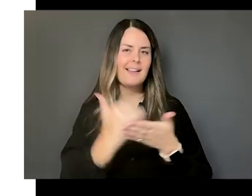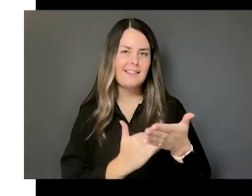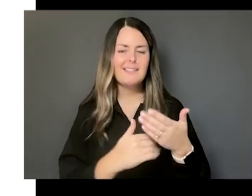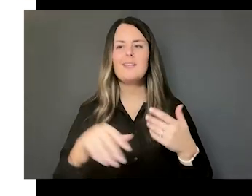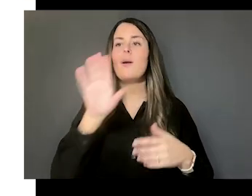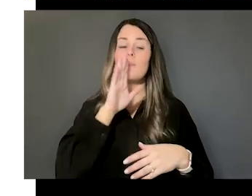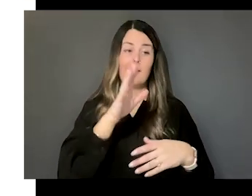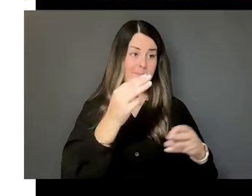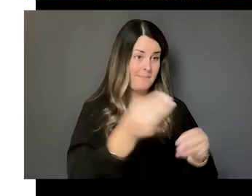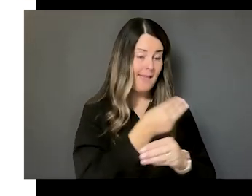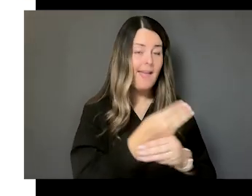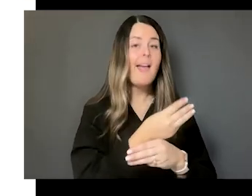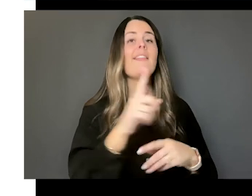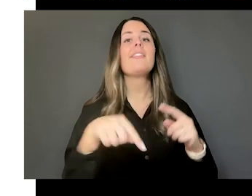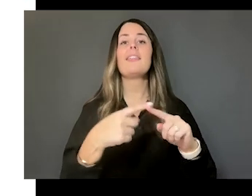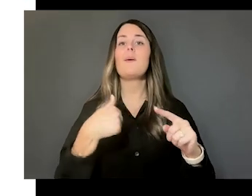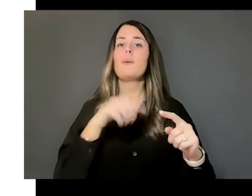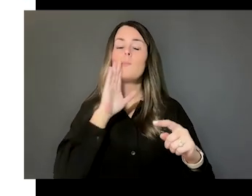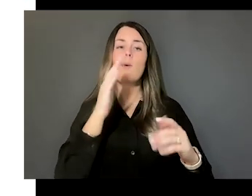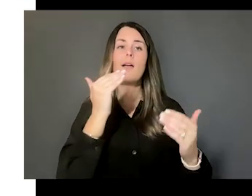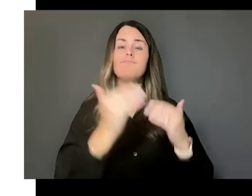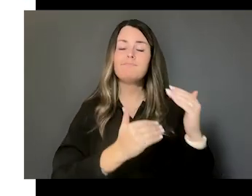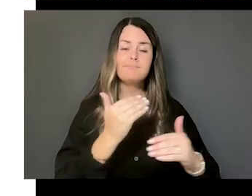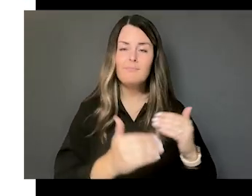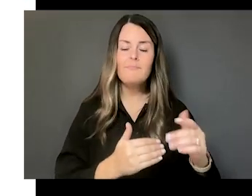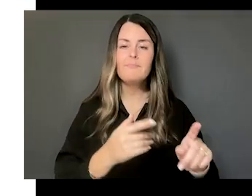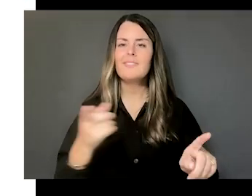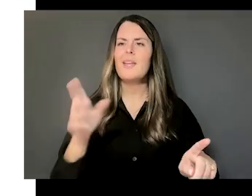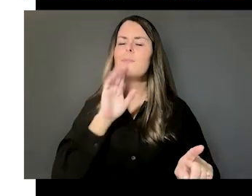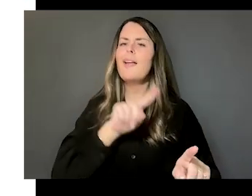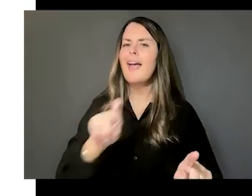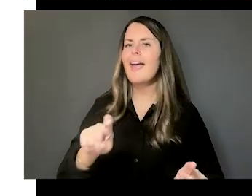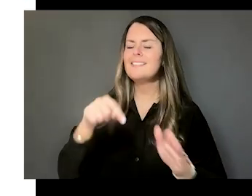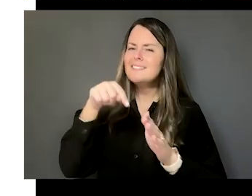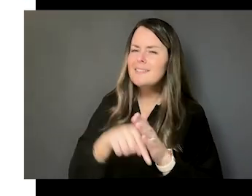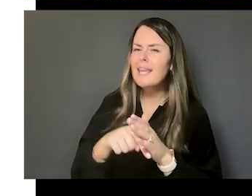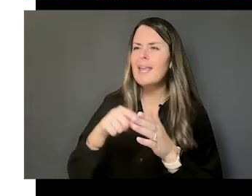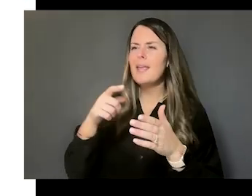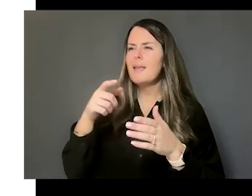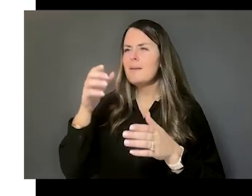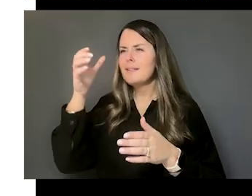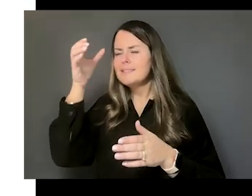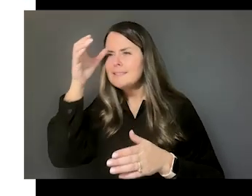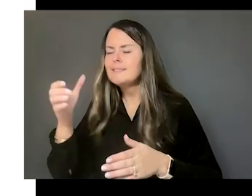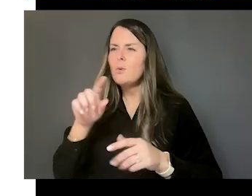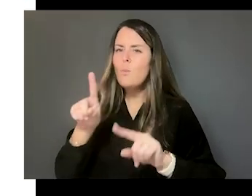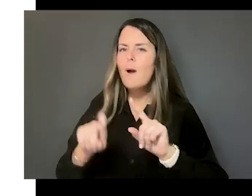And as we would walk through, she would ask deep conceptual questions because she was like, I, I just don't get it.